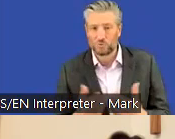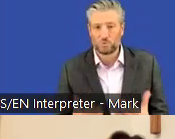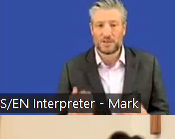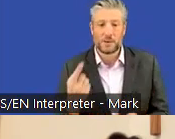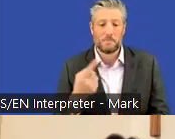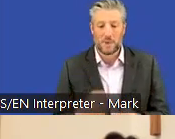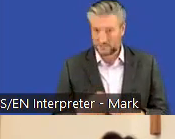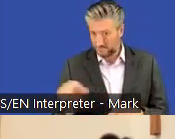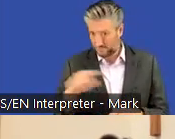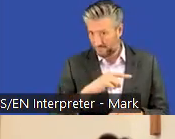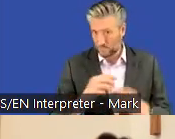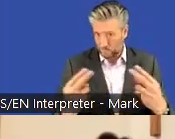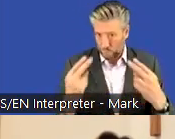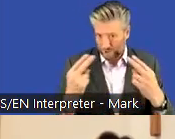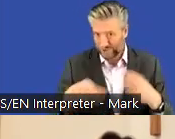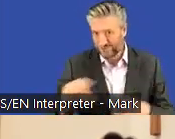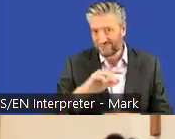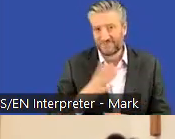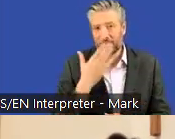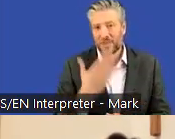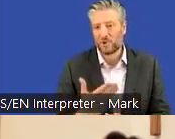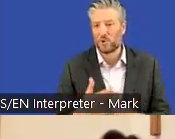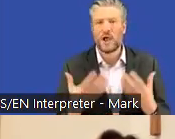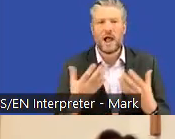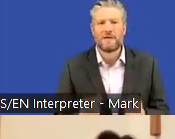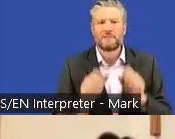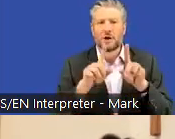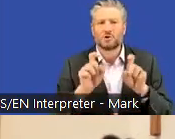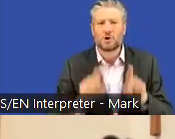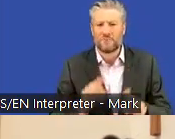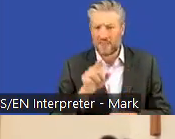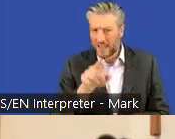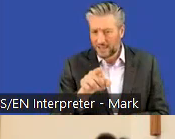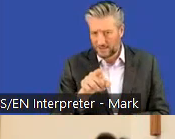course, and don't forget the survey. Thank you, Malcolm, for putting that up.